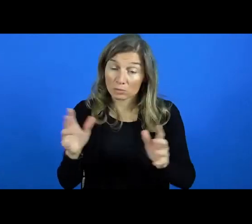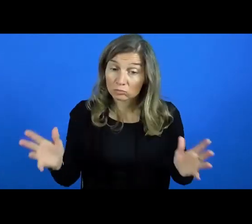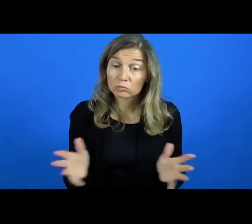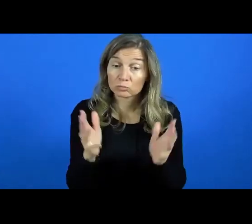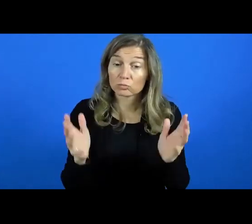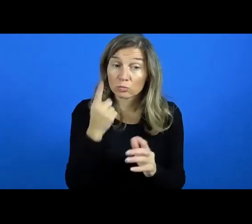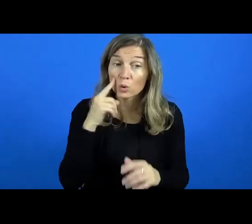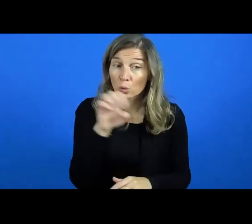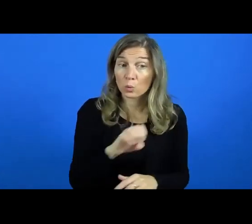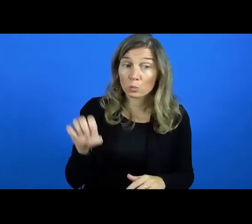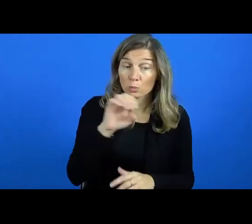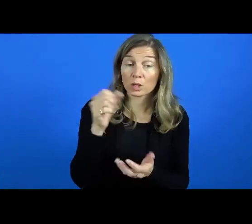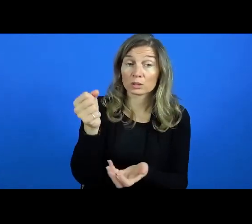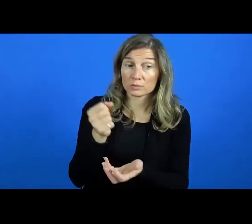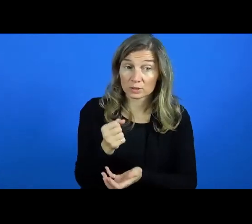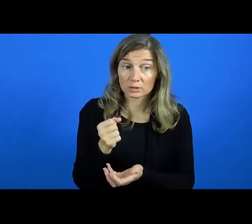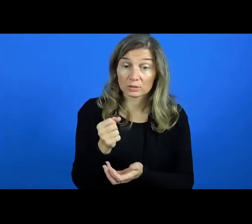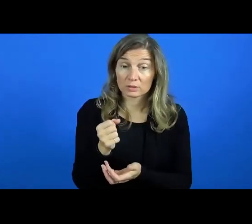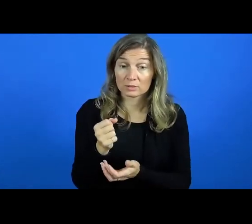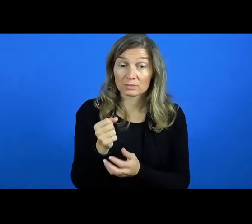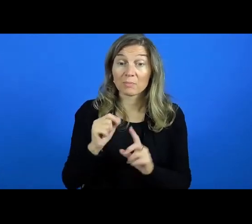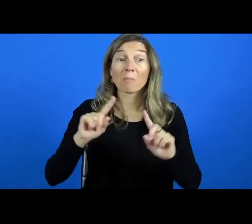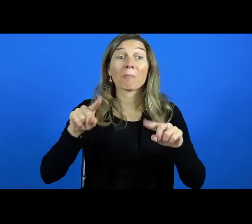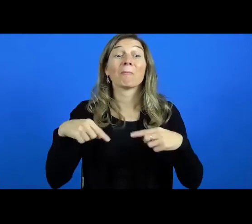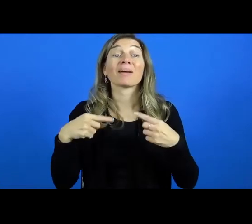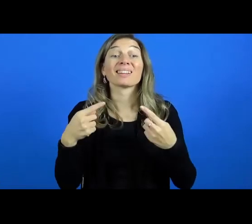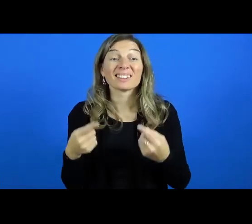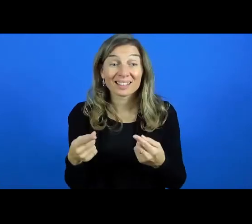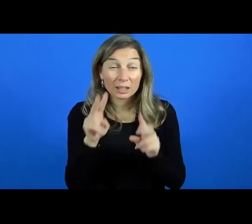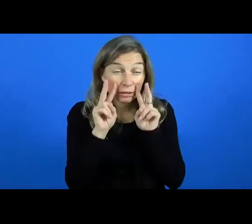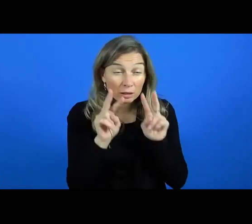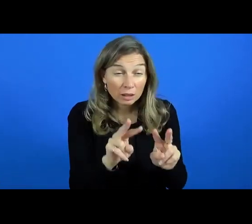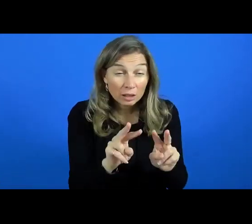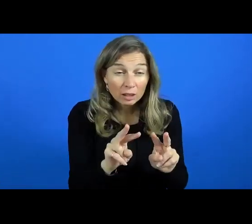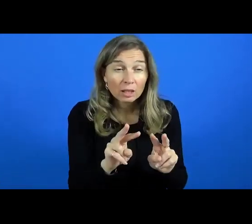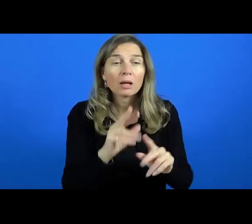As a result, in Hungary the plan was to build 189 group homes